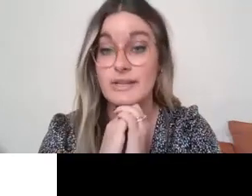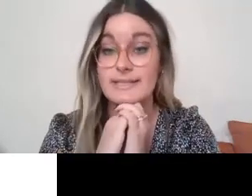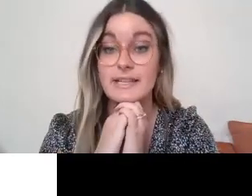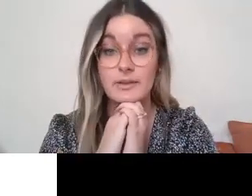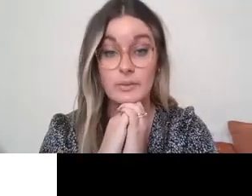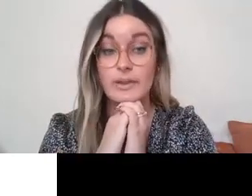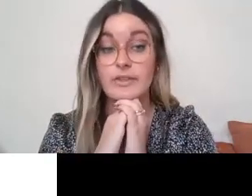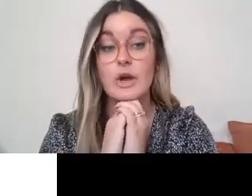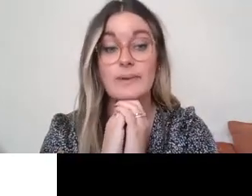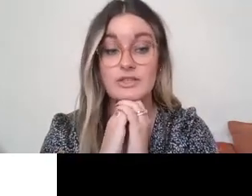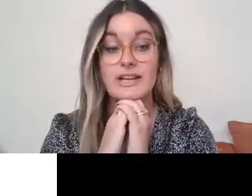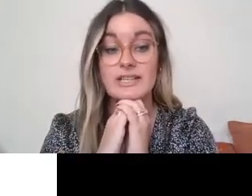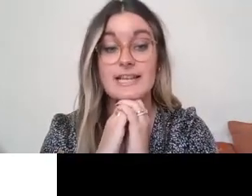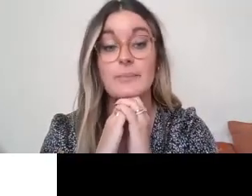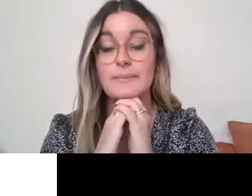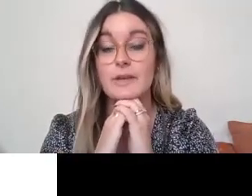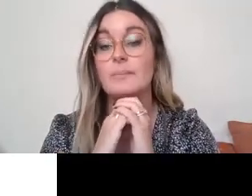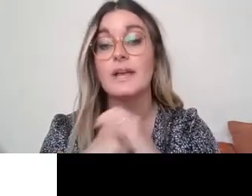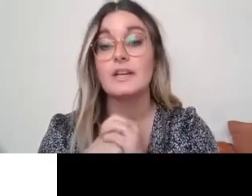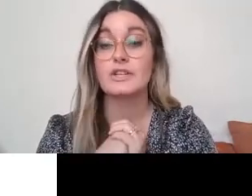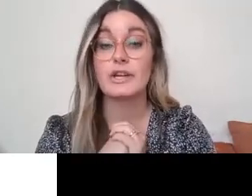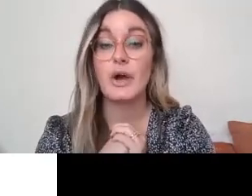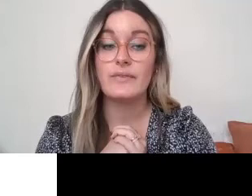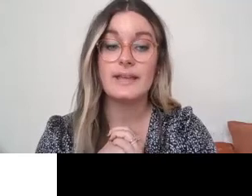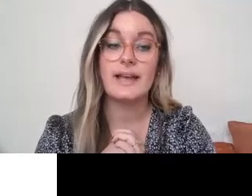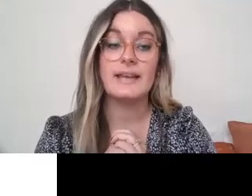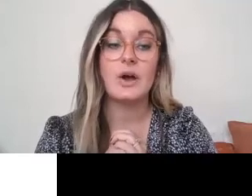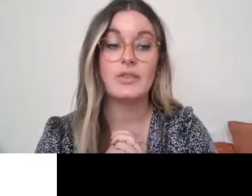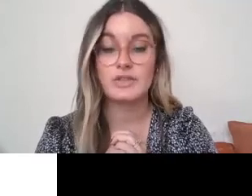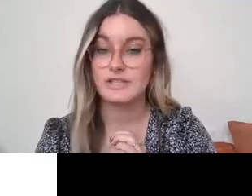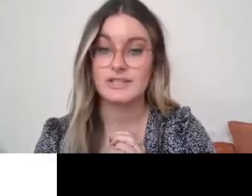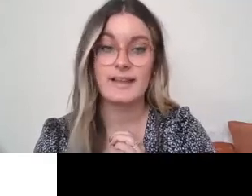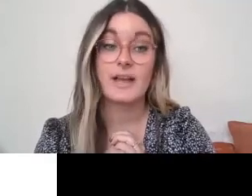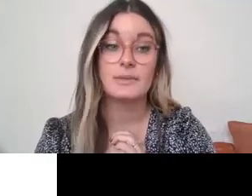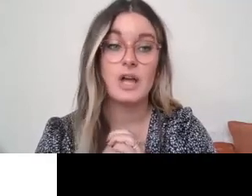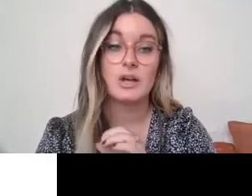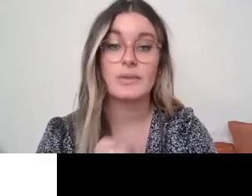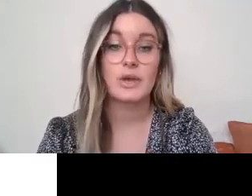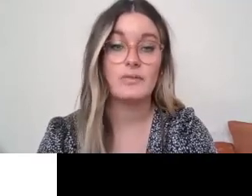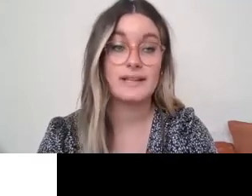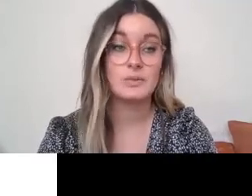and with their coping strategies to help them cope during COVID and all the stressors that have come along with COVID as well.